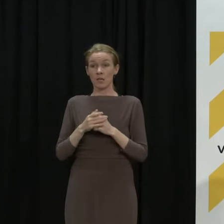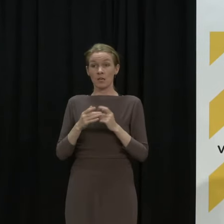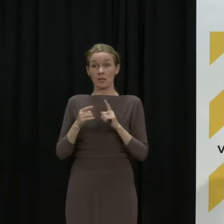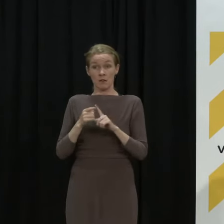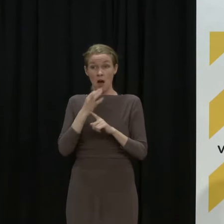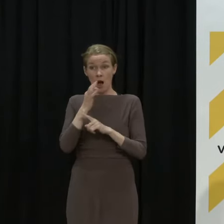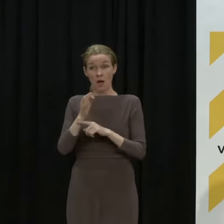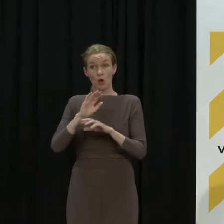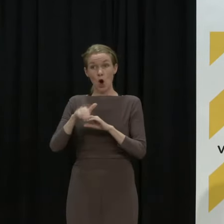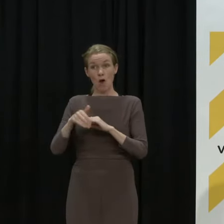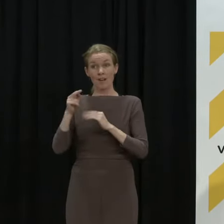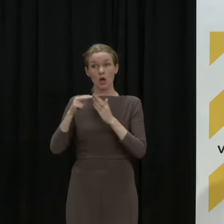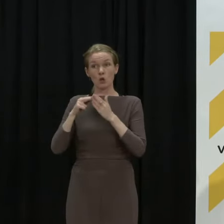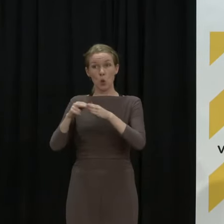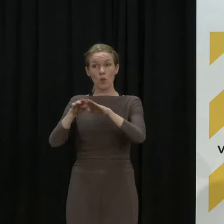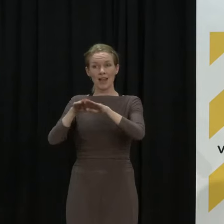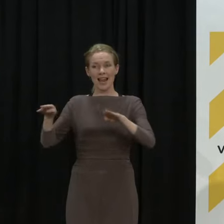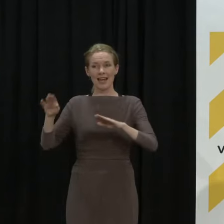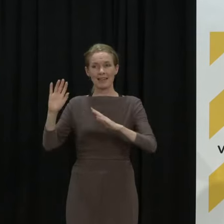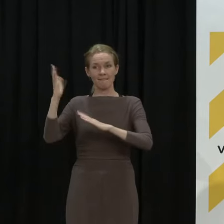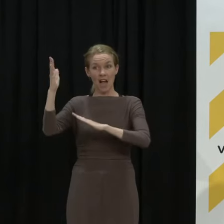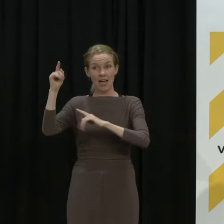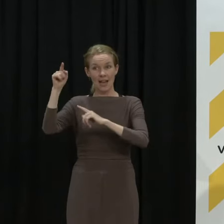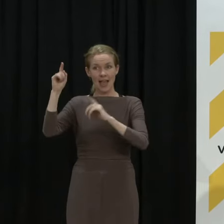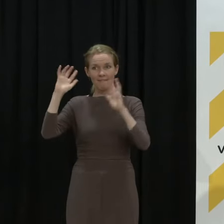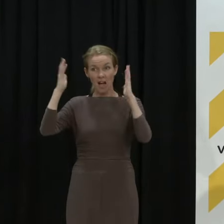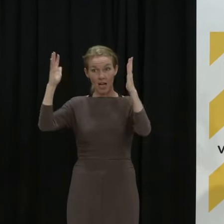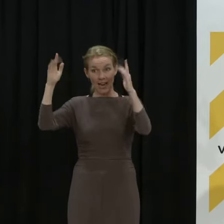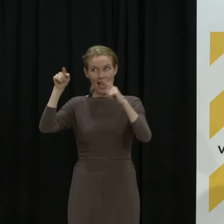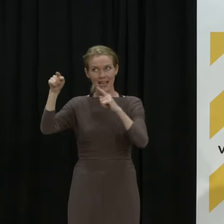we take. Let's come along here.